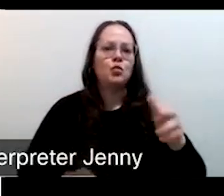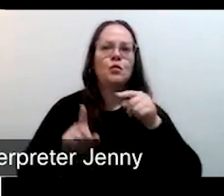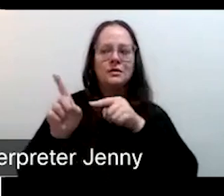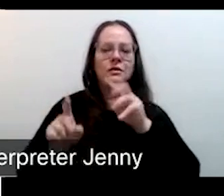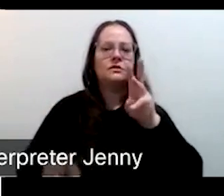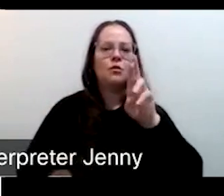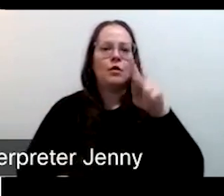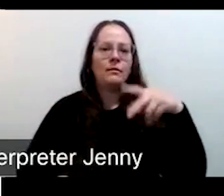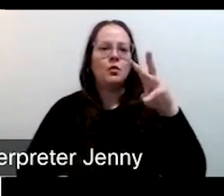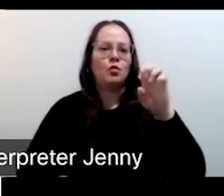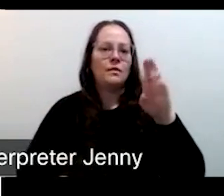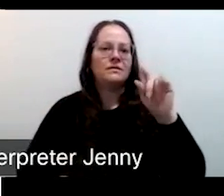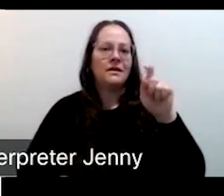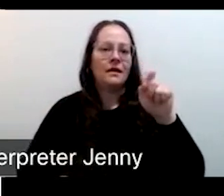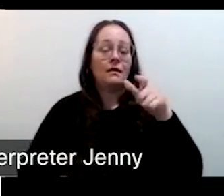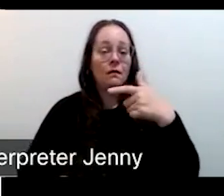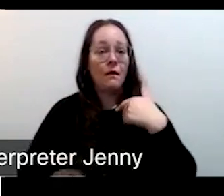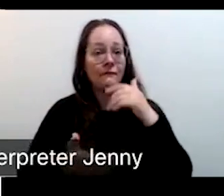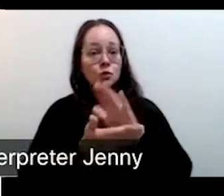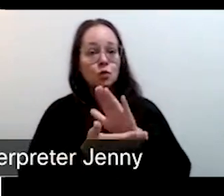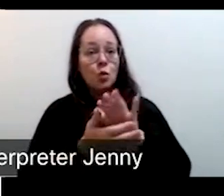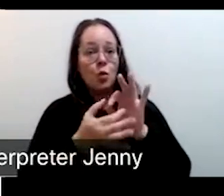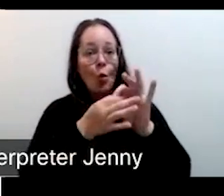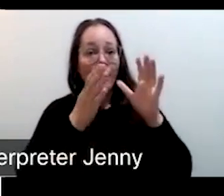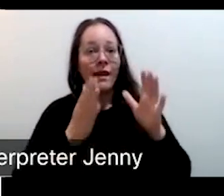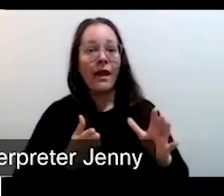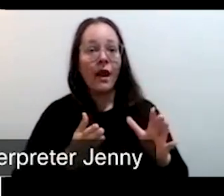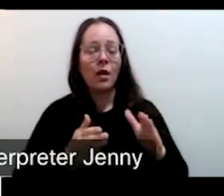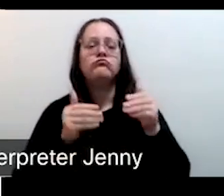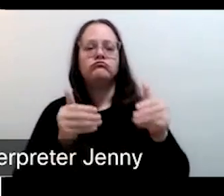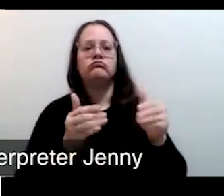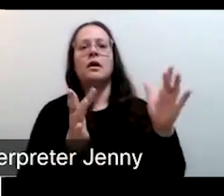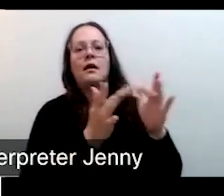And if you have a school coordinator, please contact them with any questions.